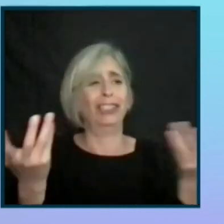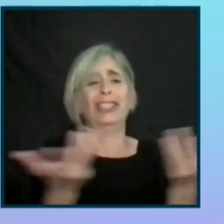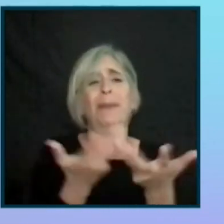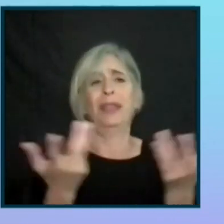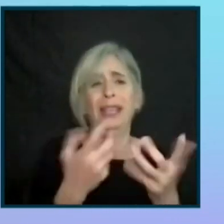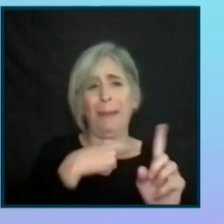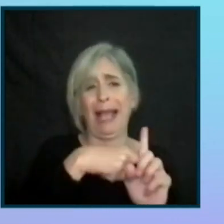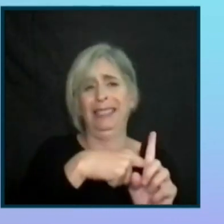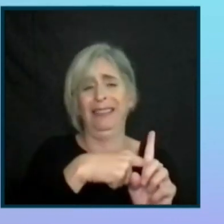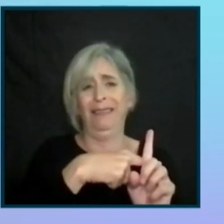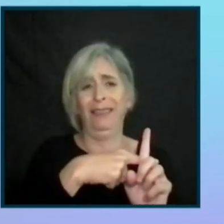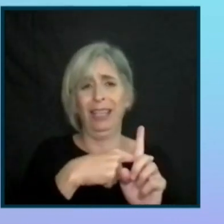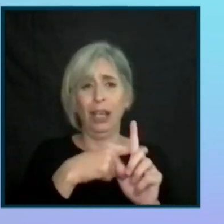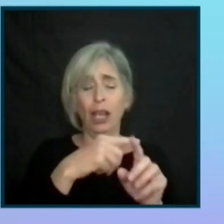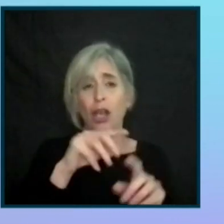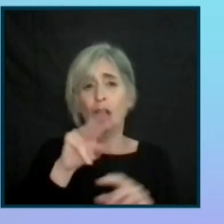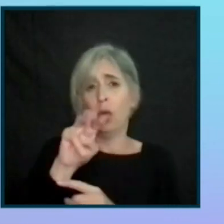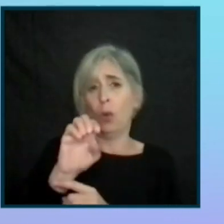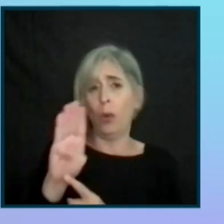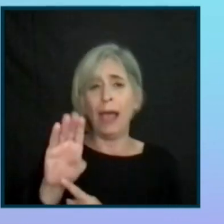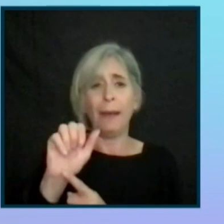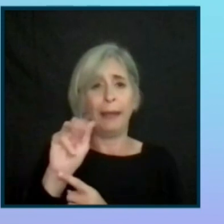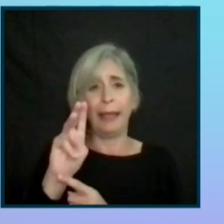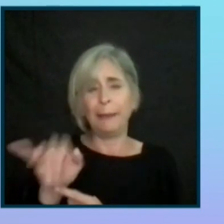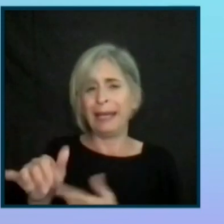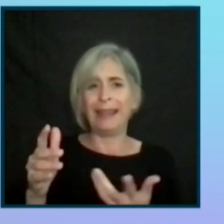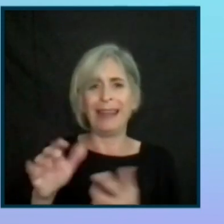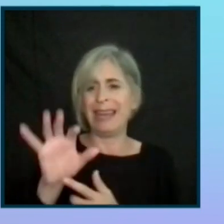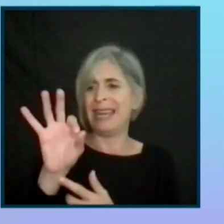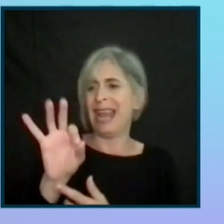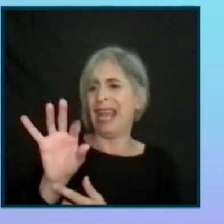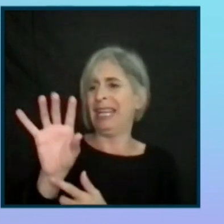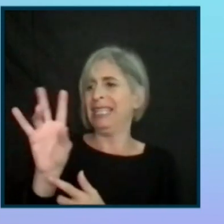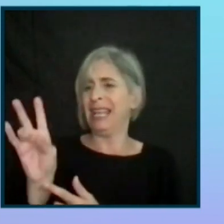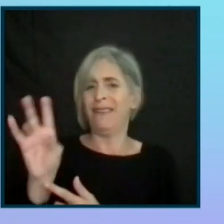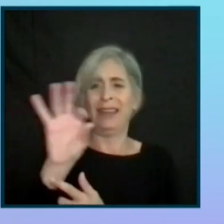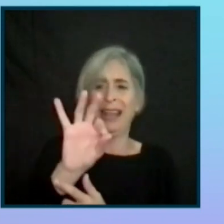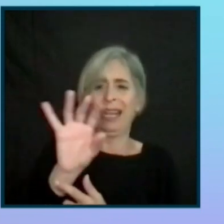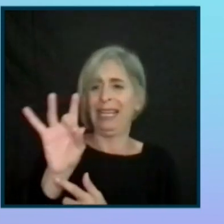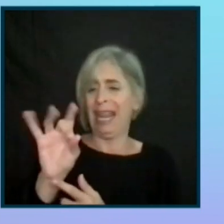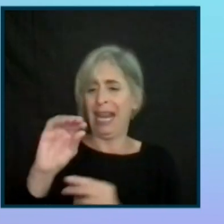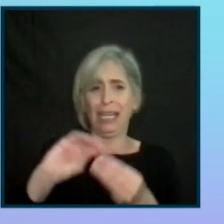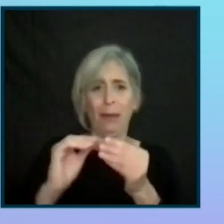Working with WebAIM, you look at that 97, like 97, 98 number goes up and down a half a percent here